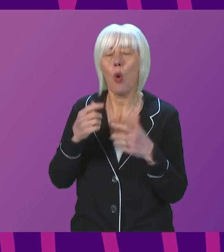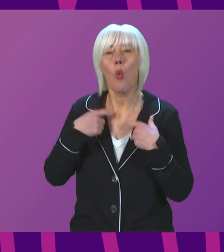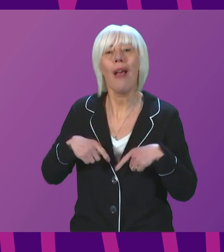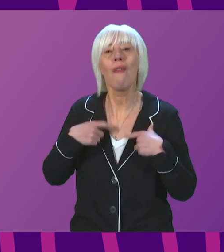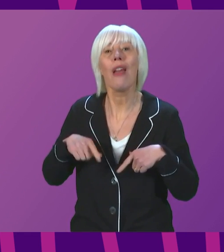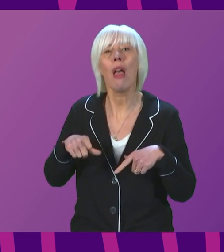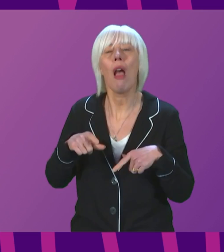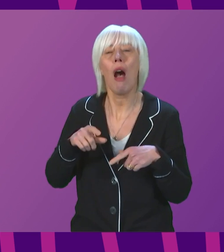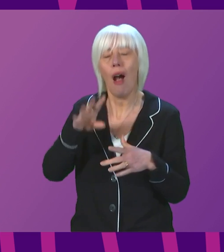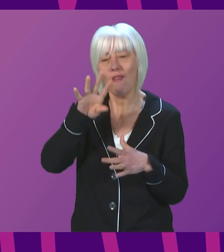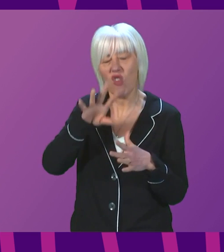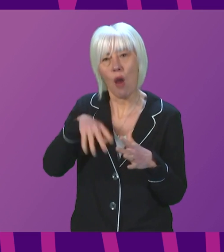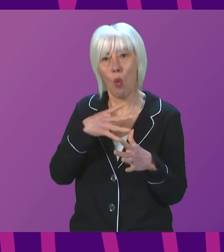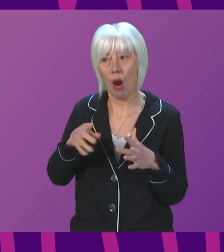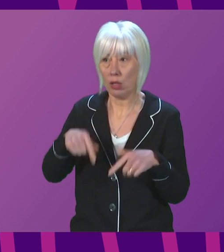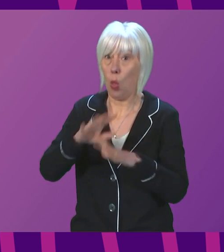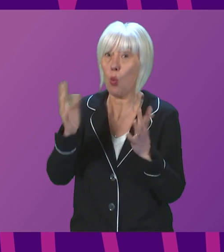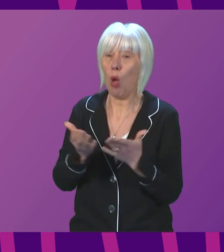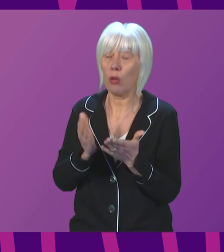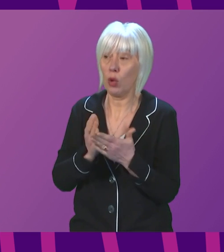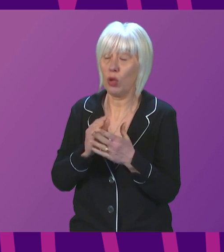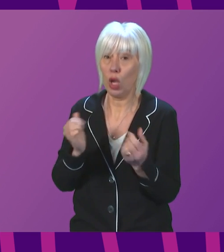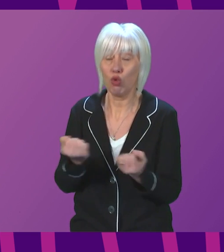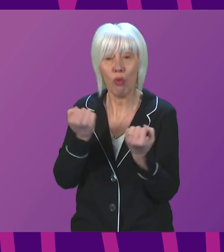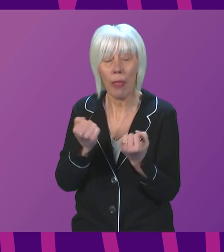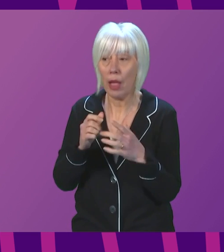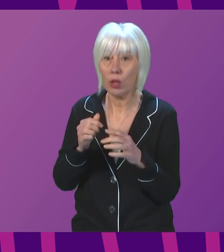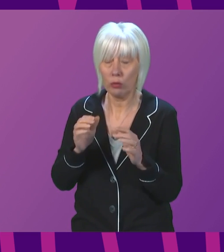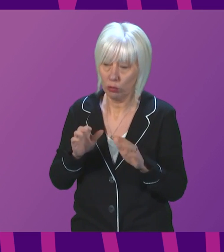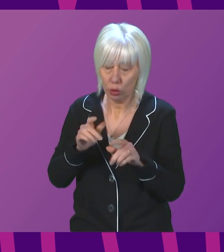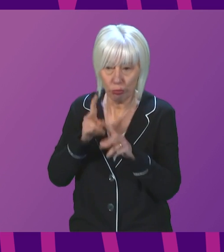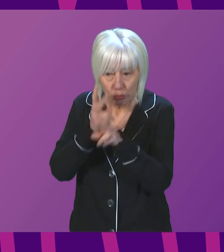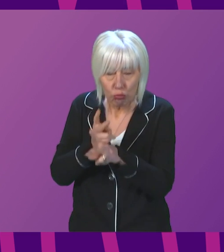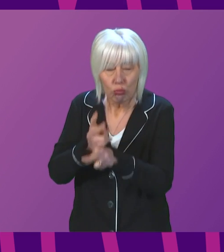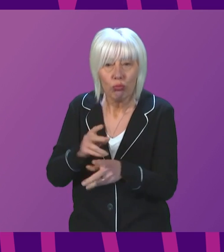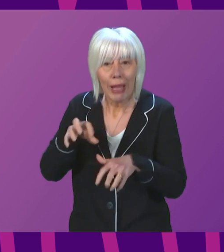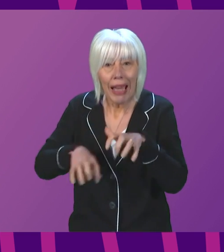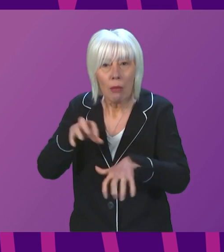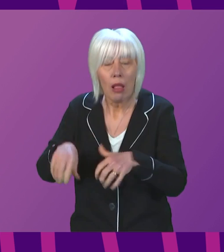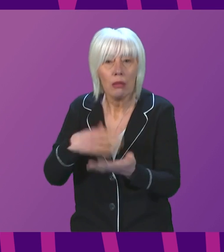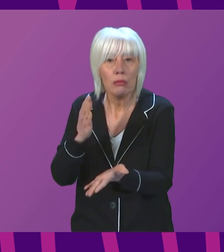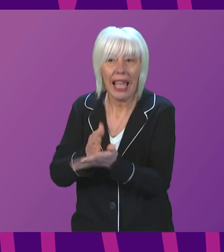world, and we continue to strengthen and develop the measures that are in place to protect animals and enable effective enforcement action.